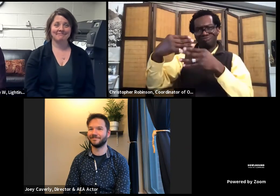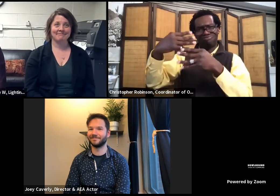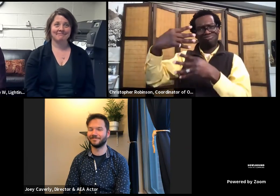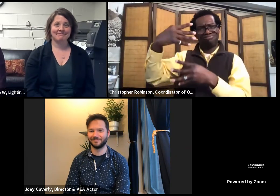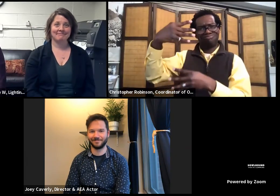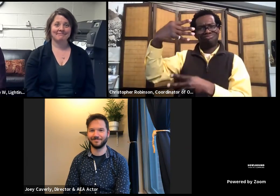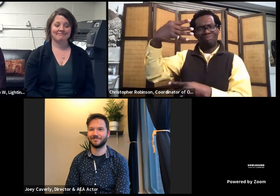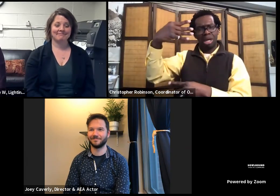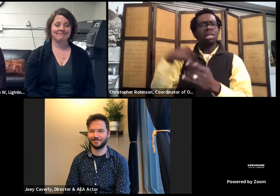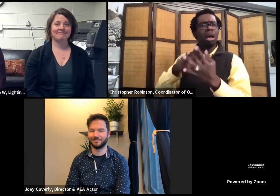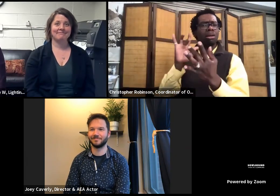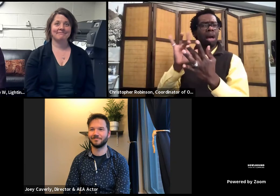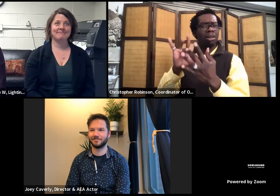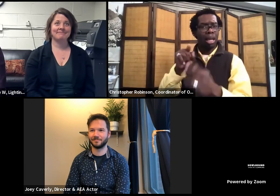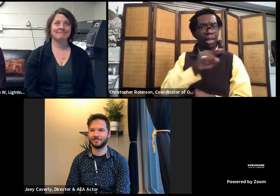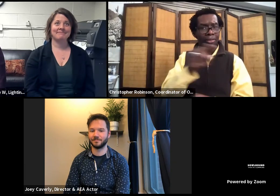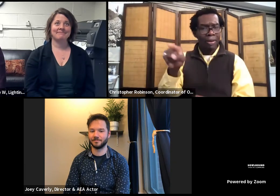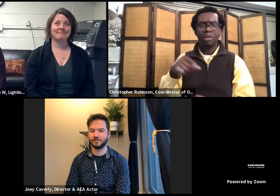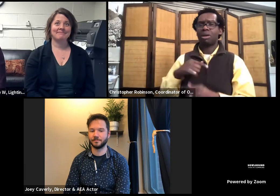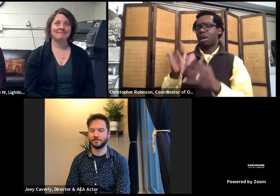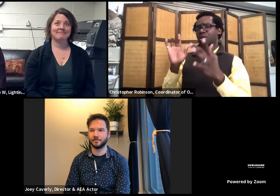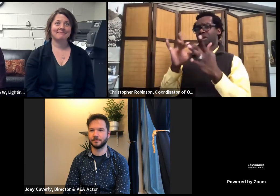You'll see many other articles and videos,